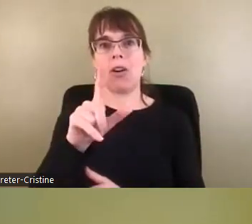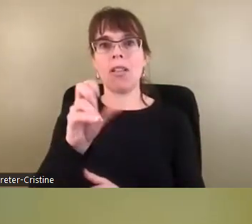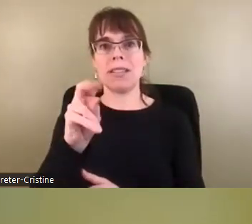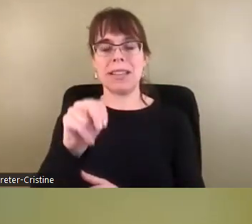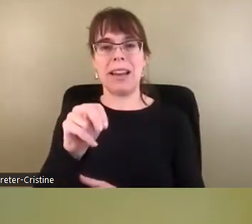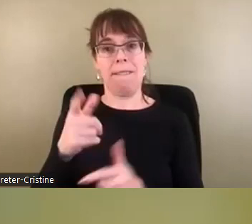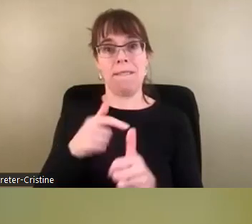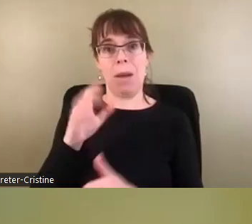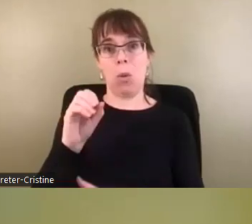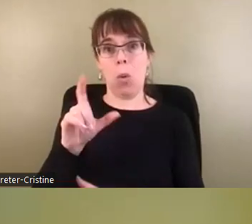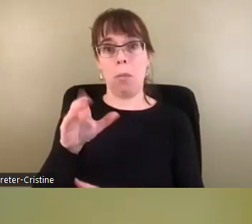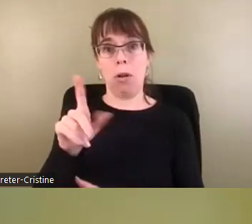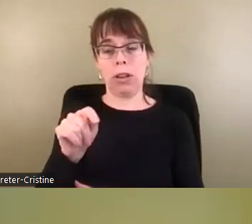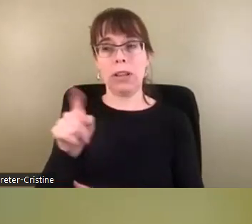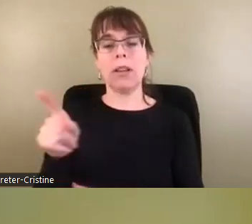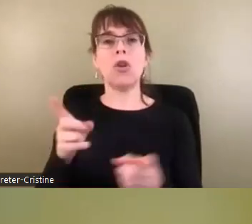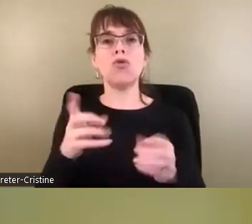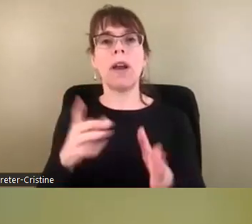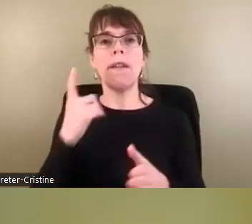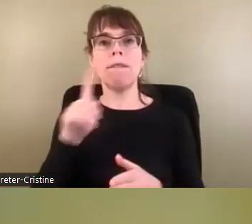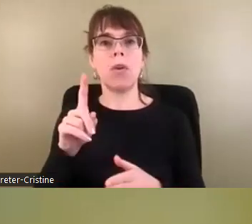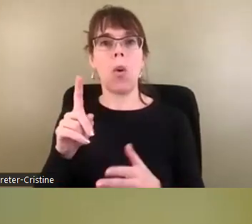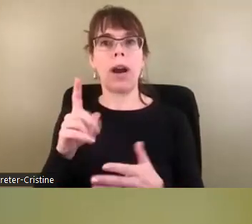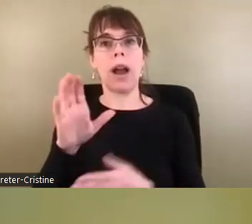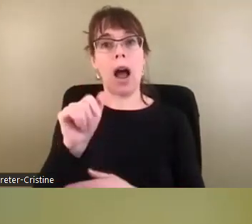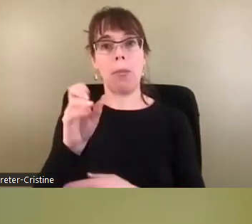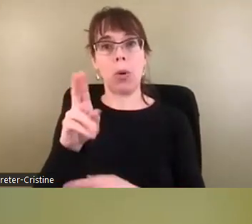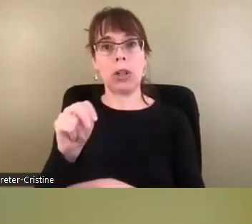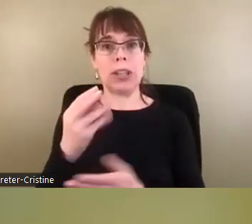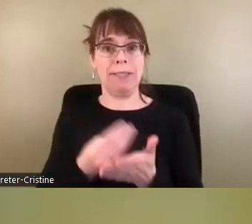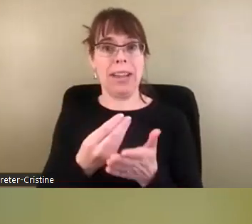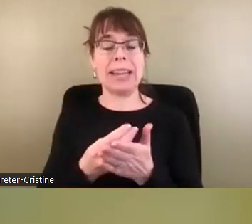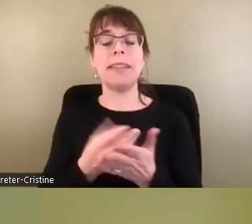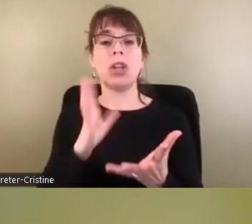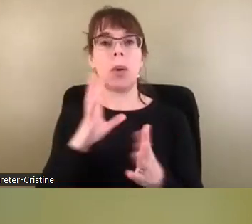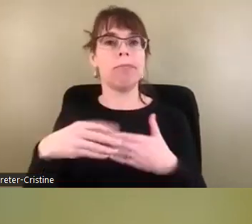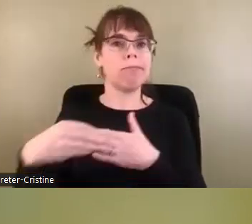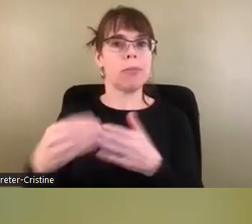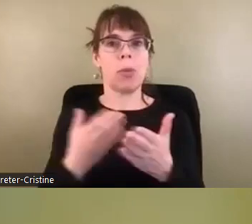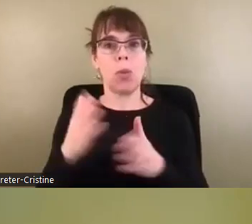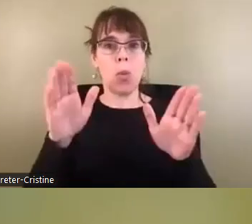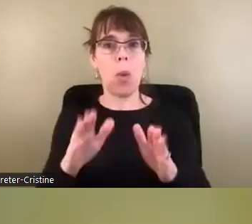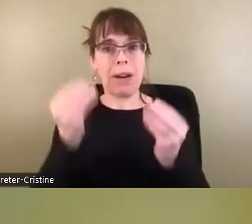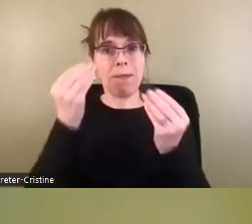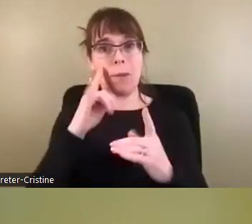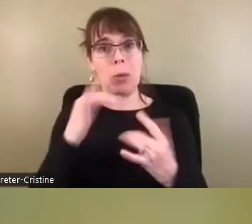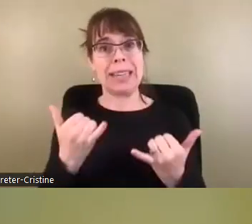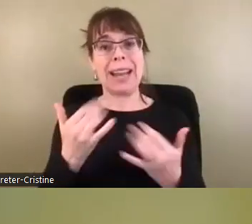and she's the Director of the Abortion Fund. And she's gonna lead us through some great information for today. Thanks so much Amanda, and welcome.